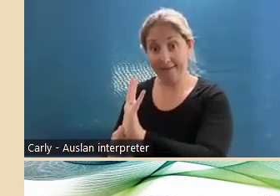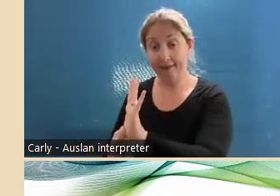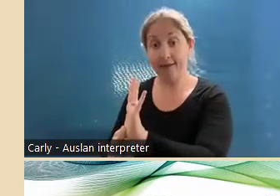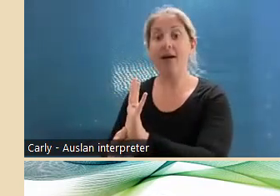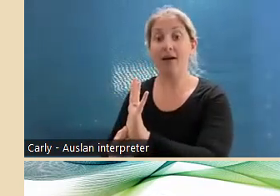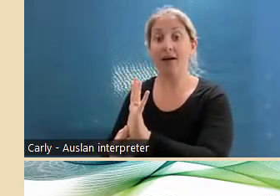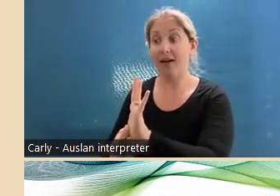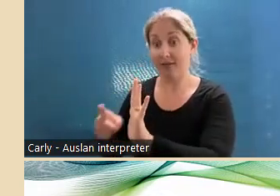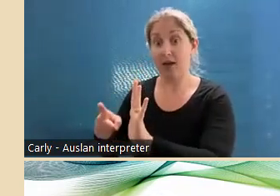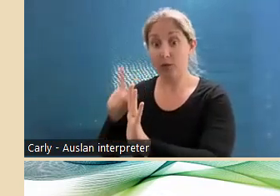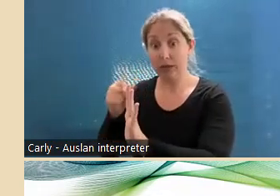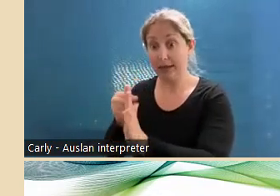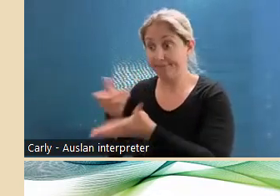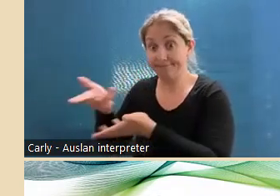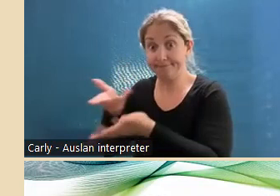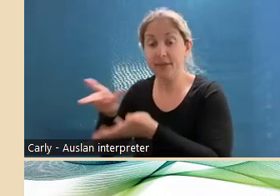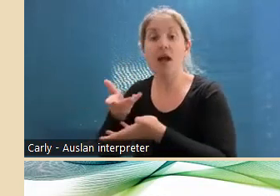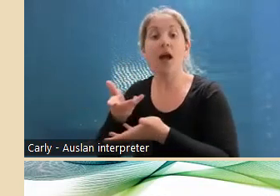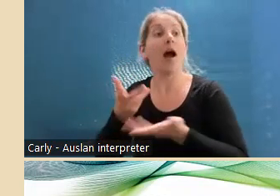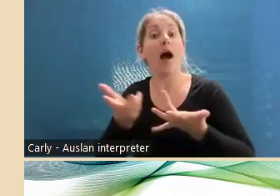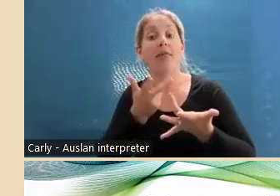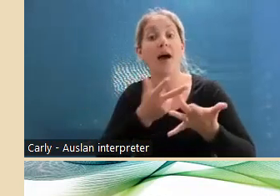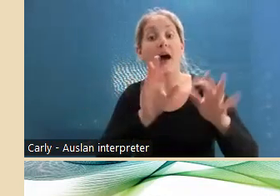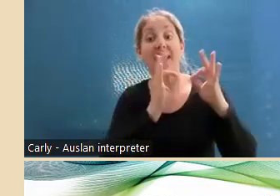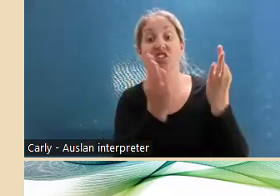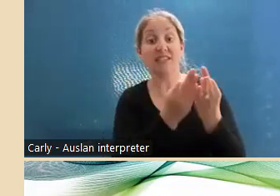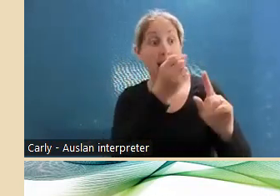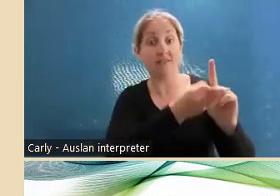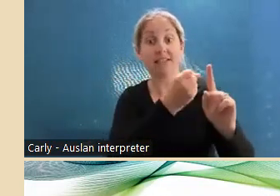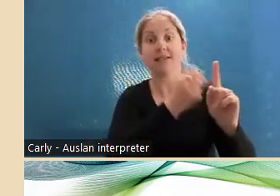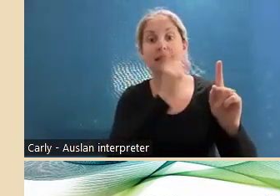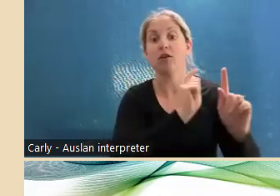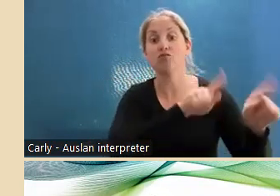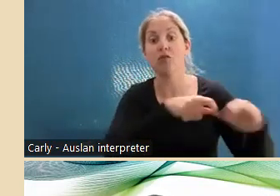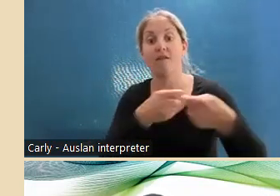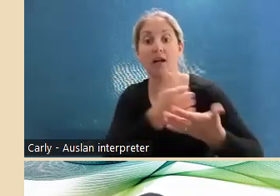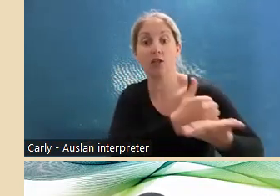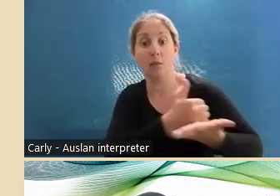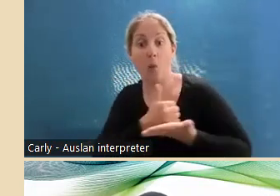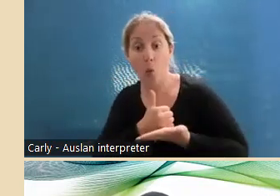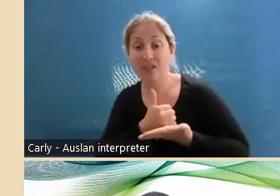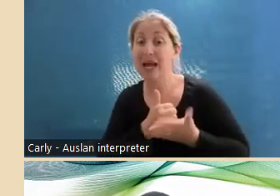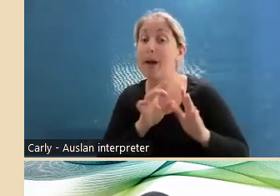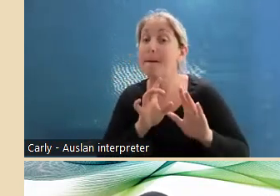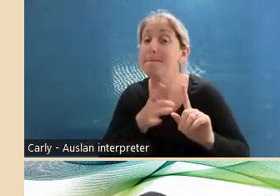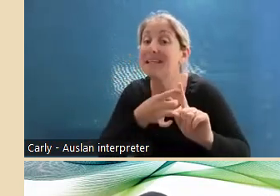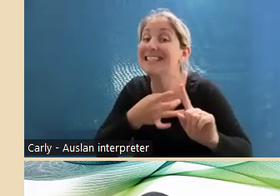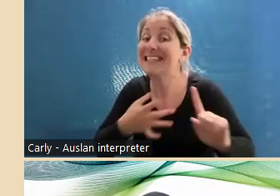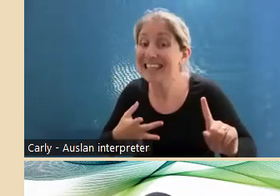funding advocacy to provide support, specifically with people navigating the Independent Expert Review program.